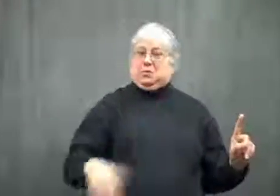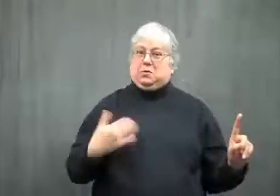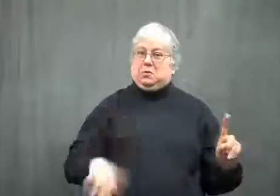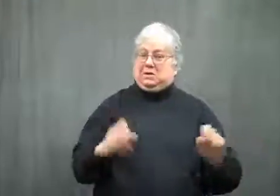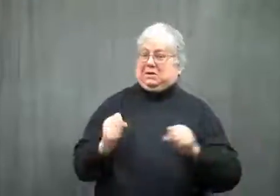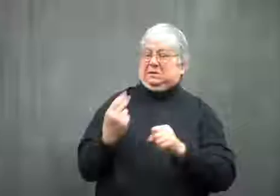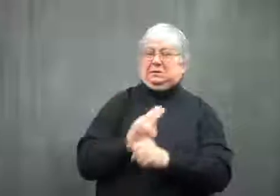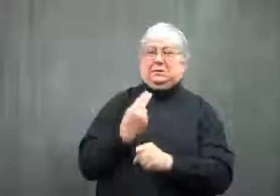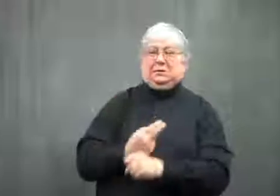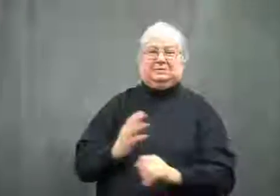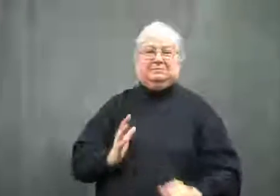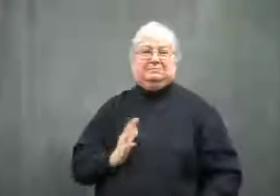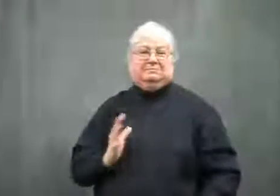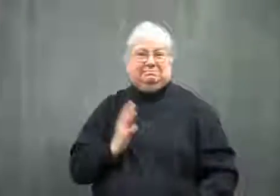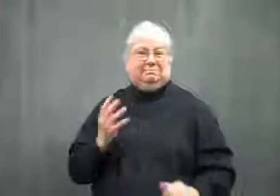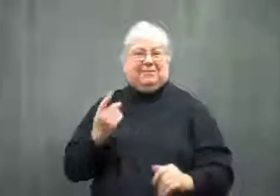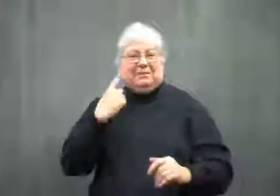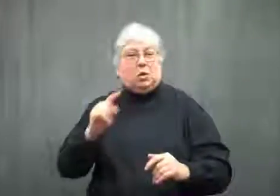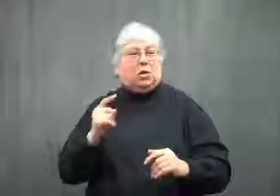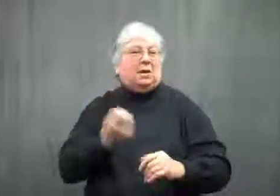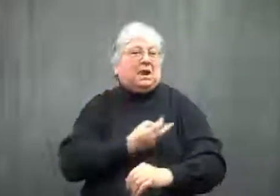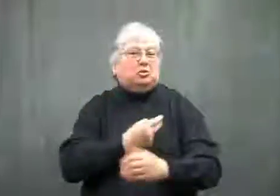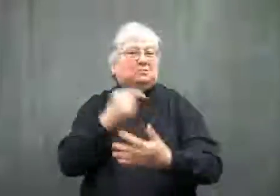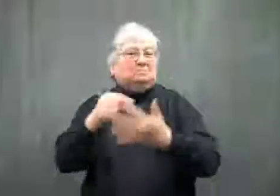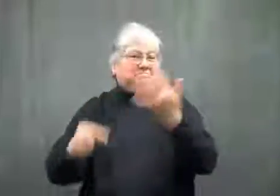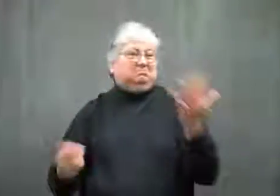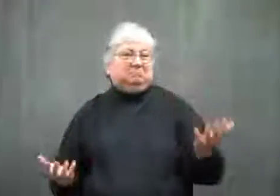It's excellent for producing electric power.